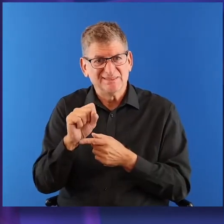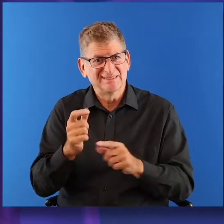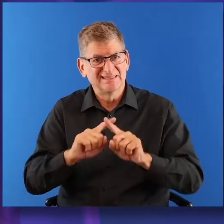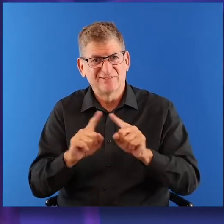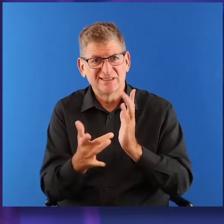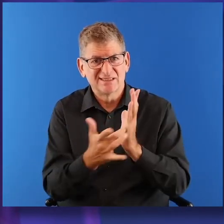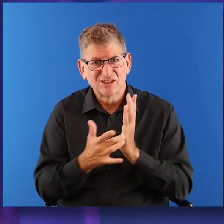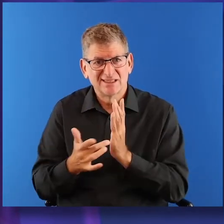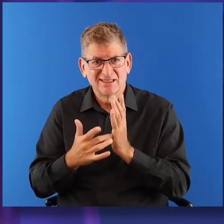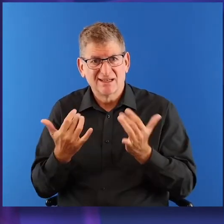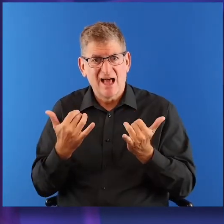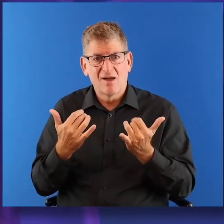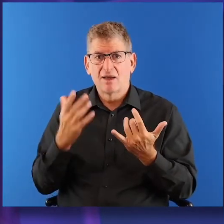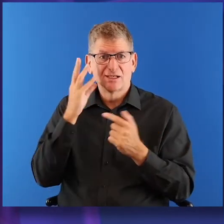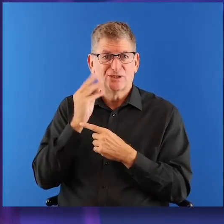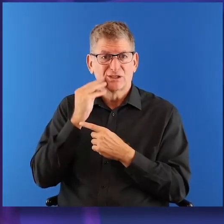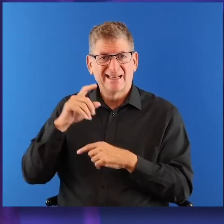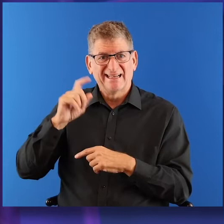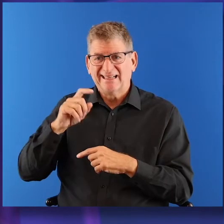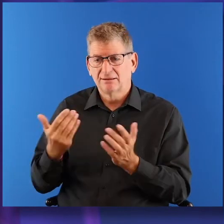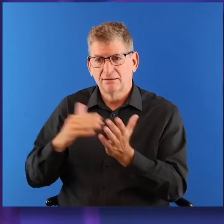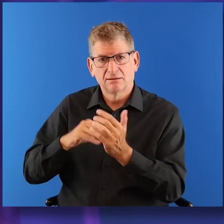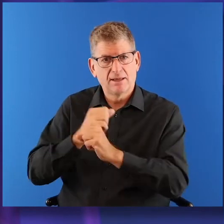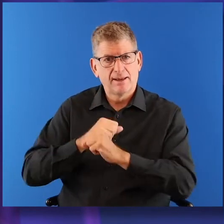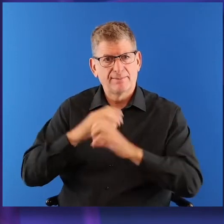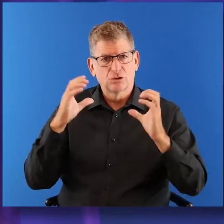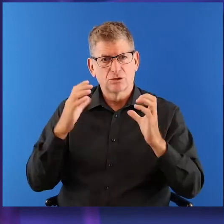and now the experience we need to reimagine care and help